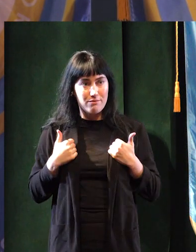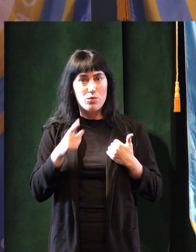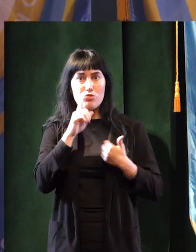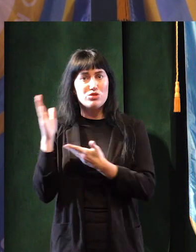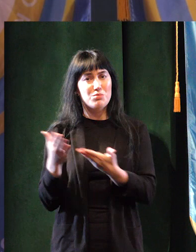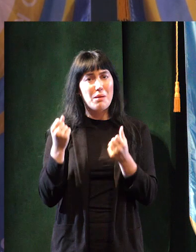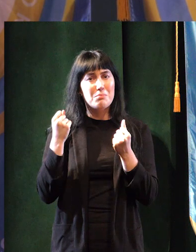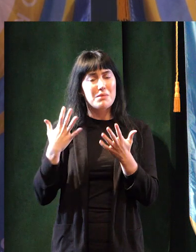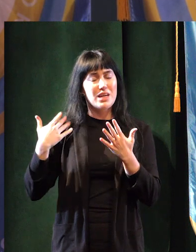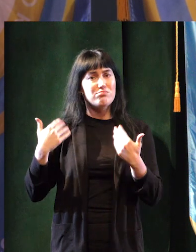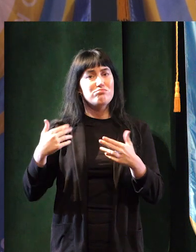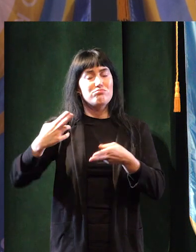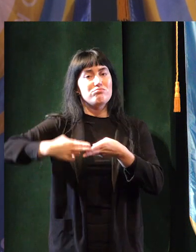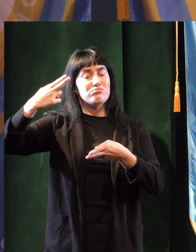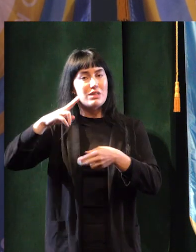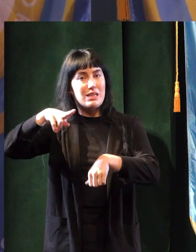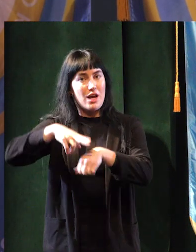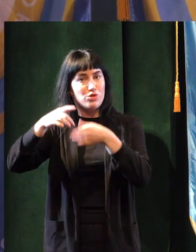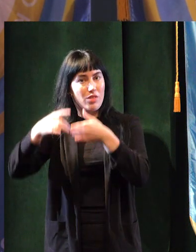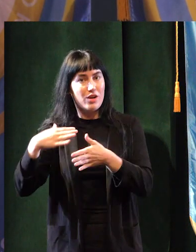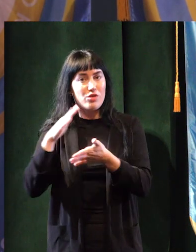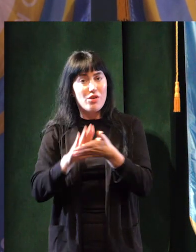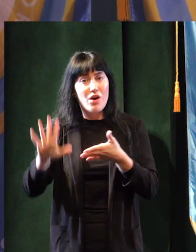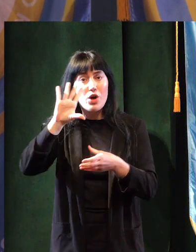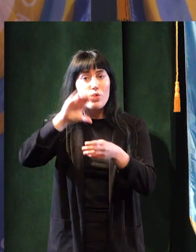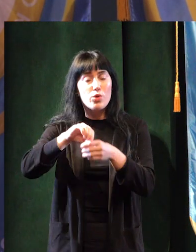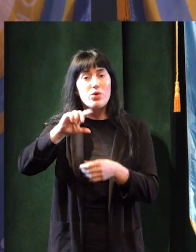community life which brought many distinguished leaders to the College